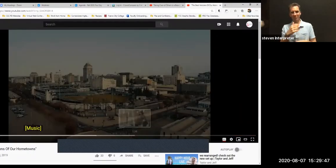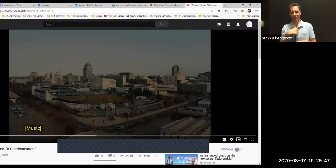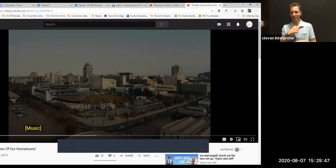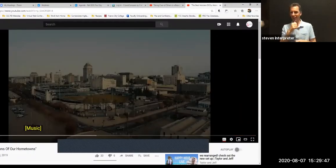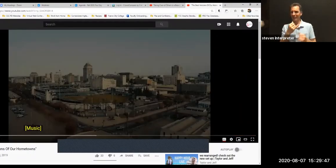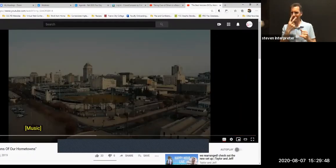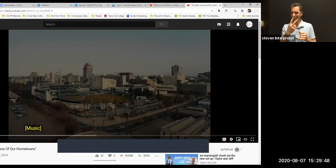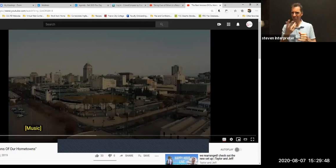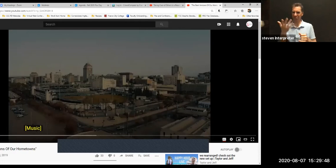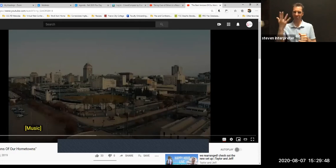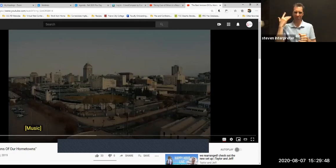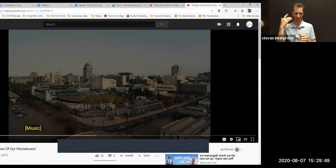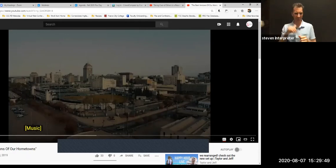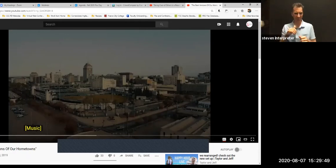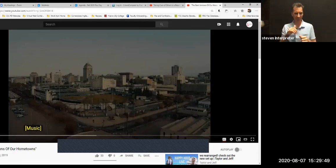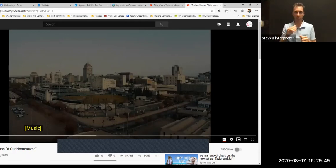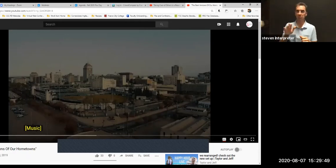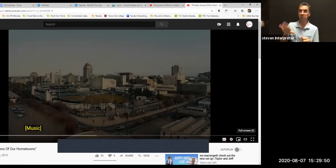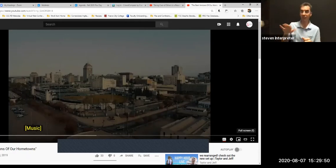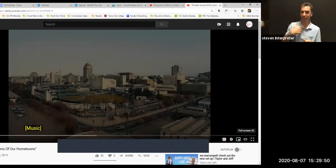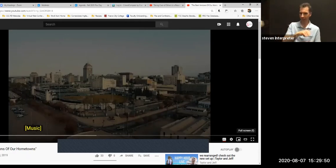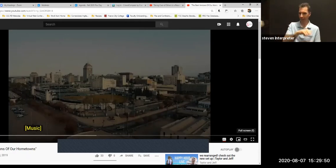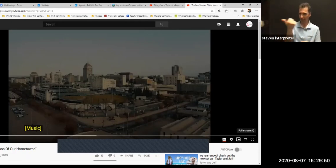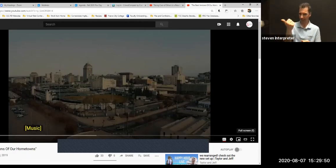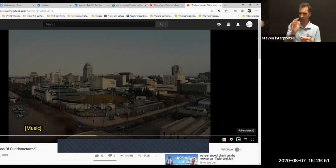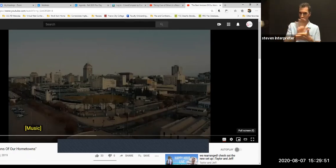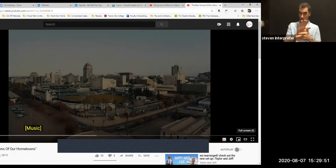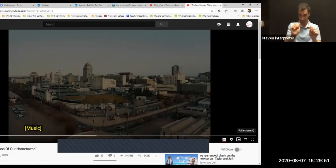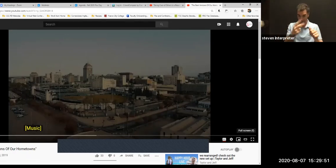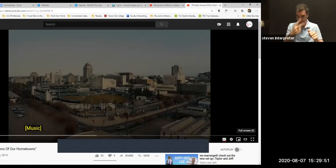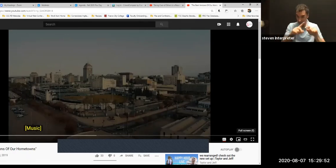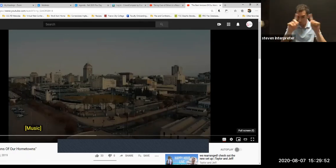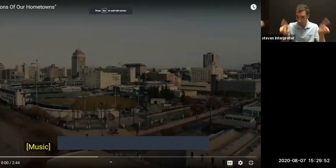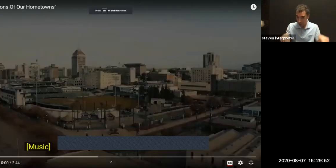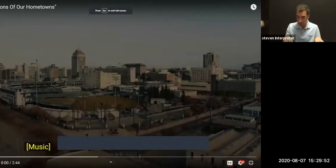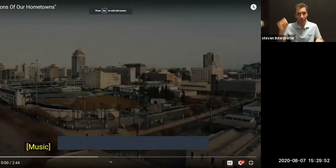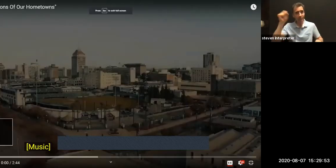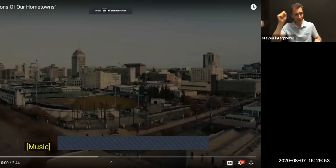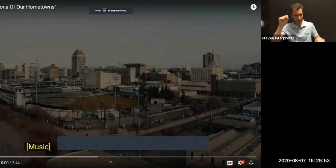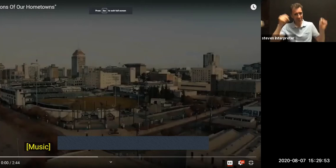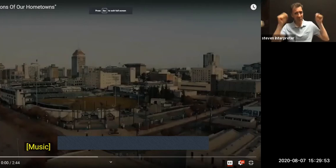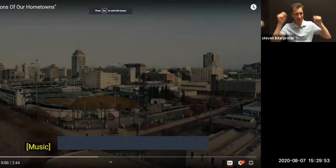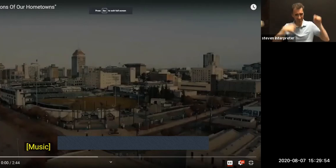Susi Nitzel: And then I got this one. Can you still see my screen. Susi Nitzel: We can fabulous.